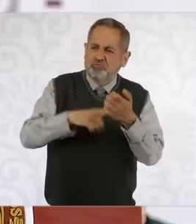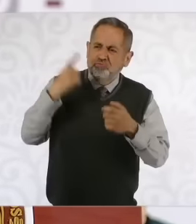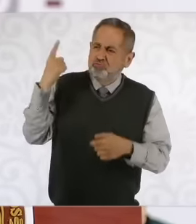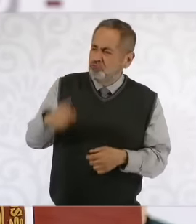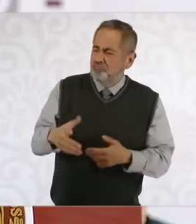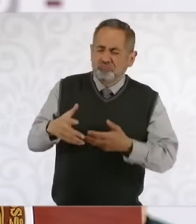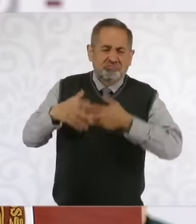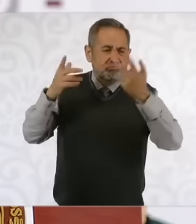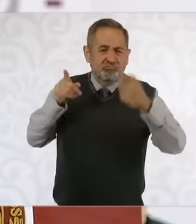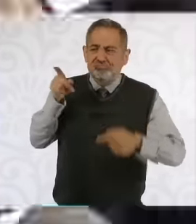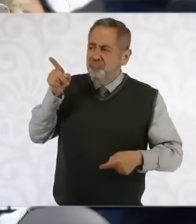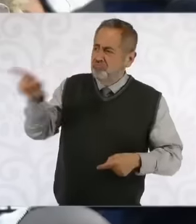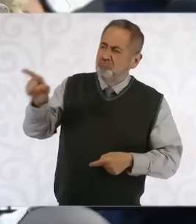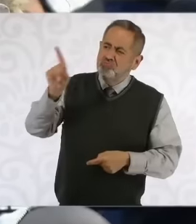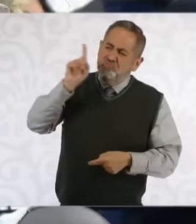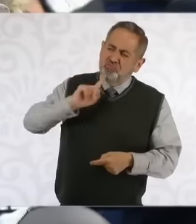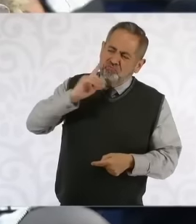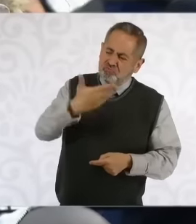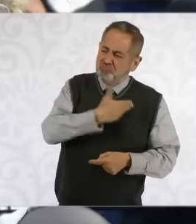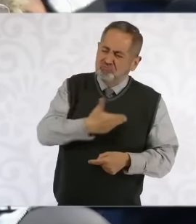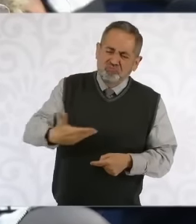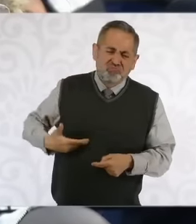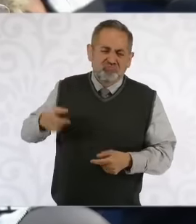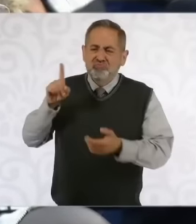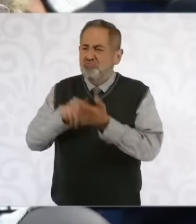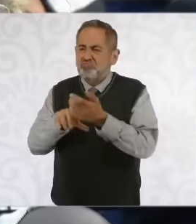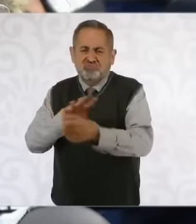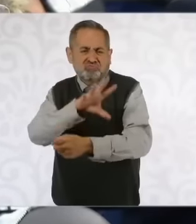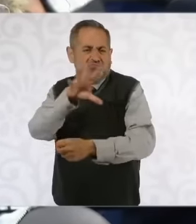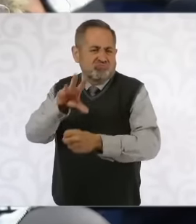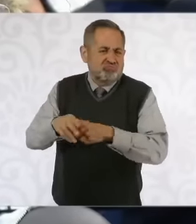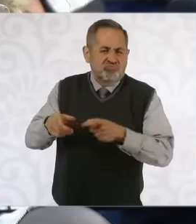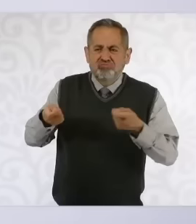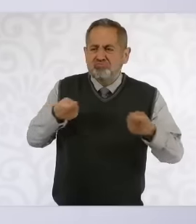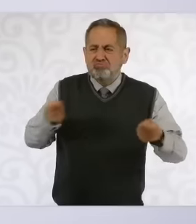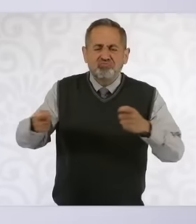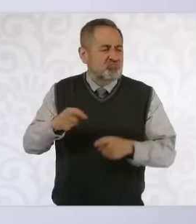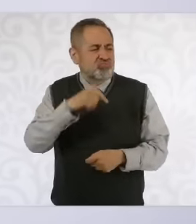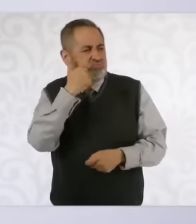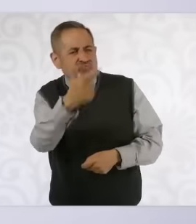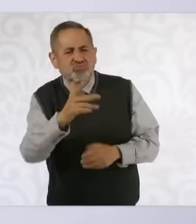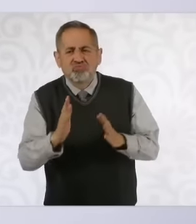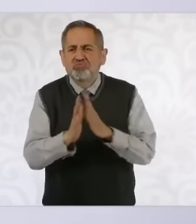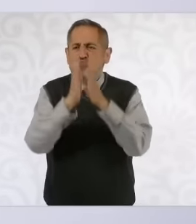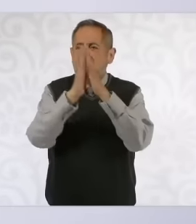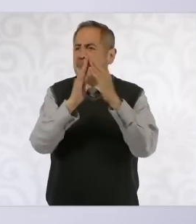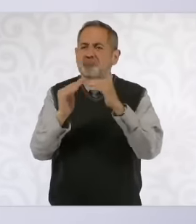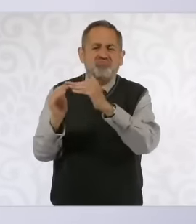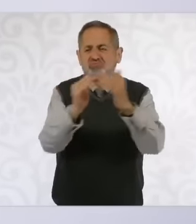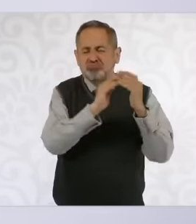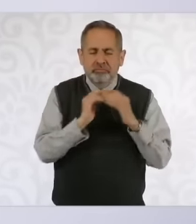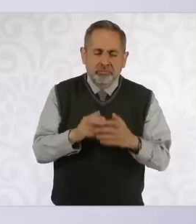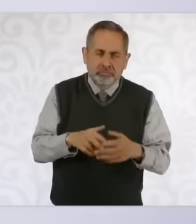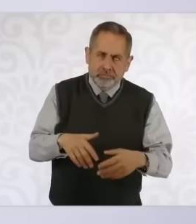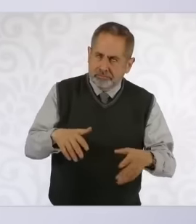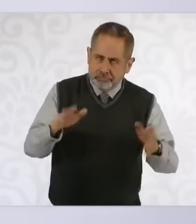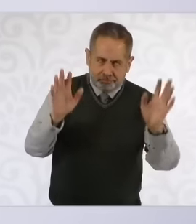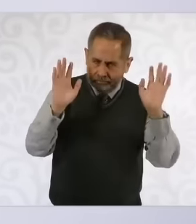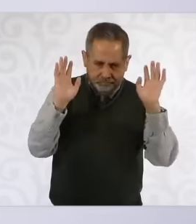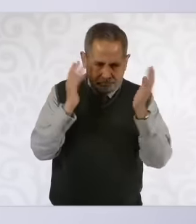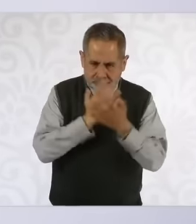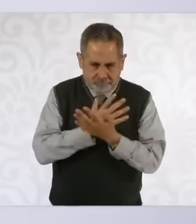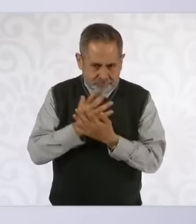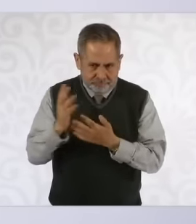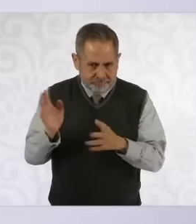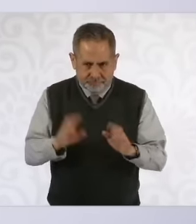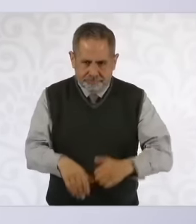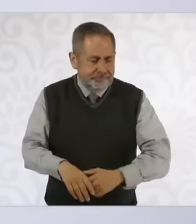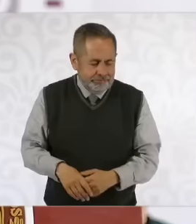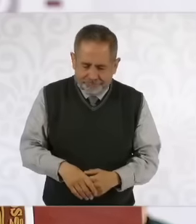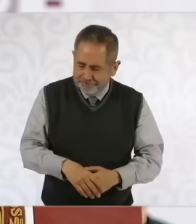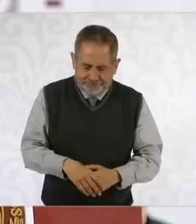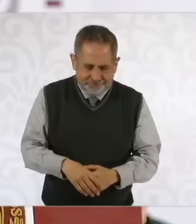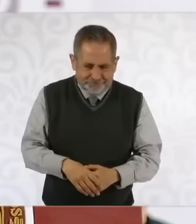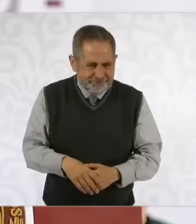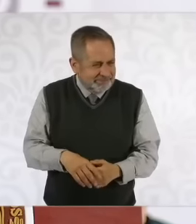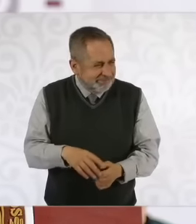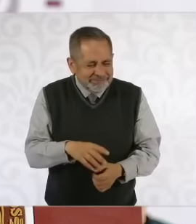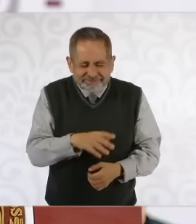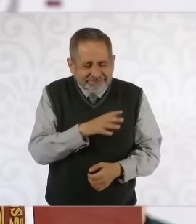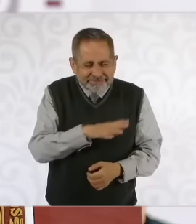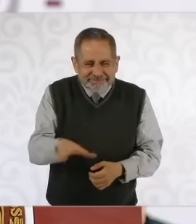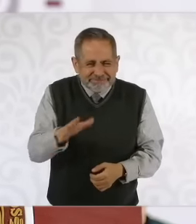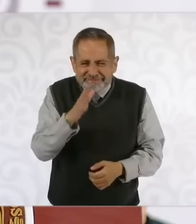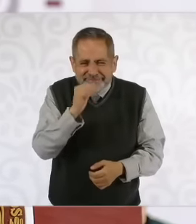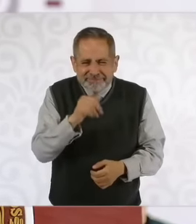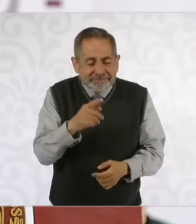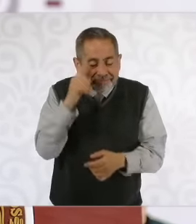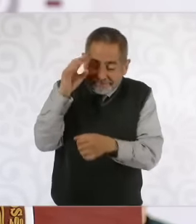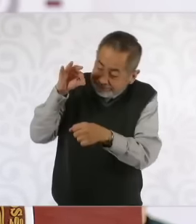the president eh No longer wants democracy and well, it is credible, not because what was voted and is